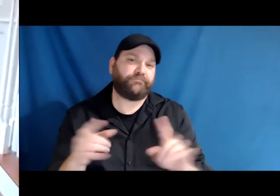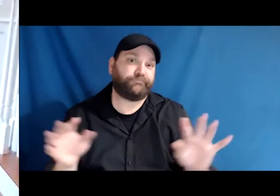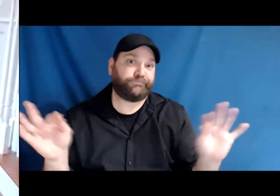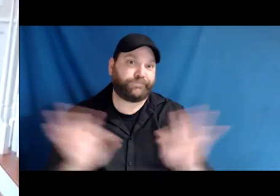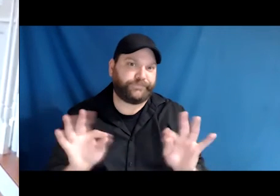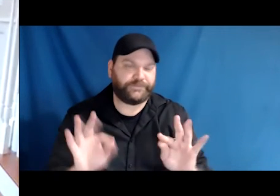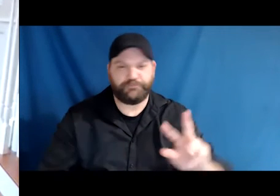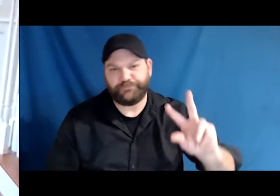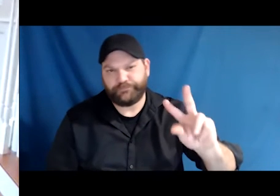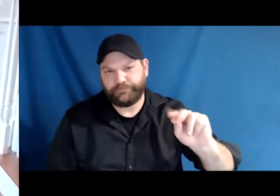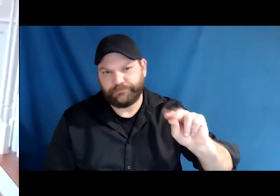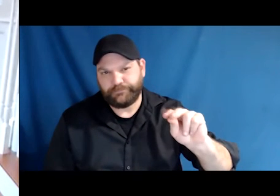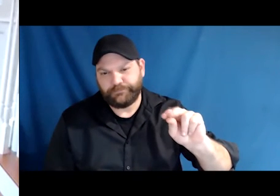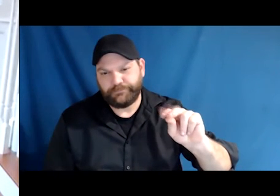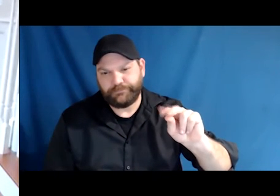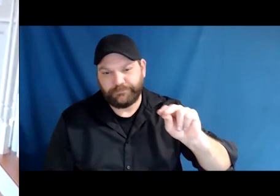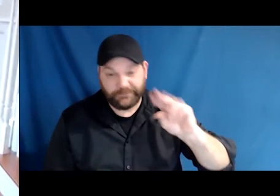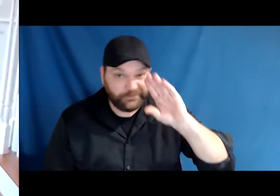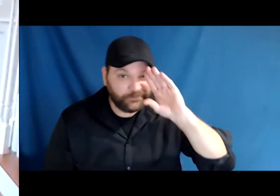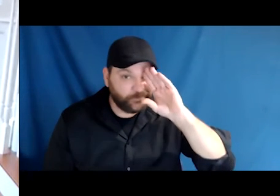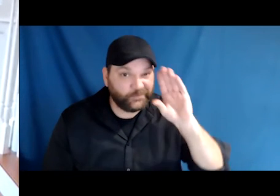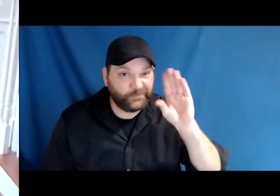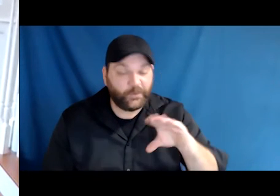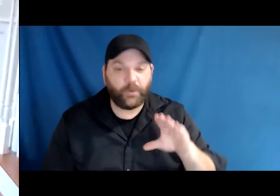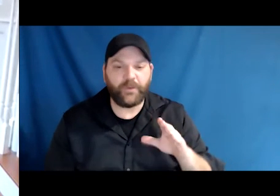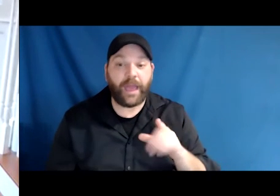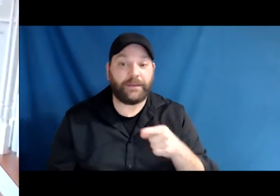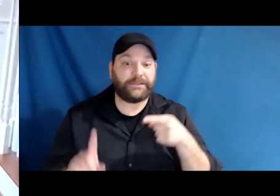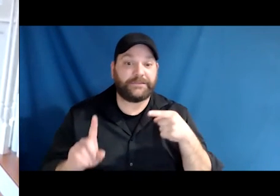that the service was a key theme that helped us all pull through 2020.